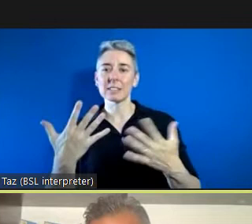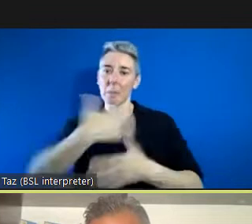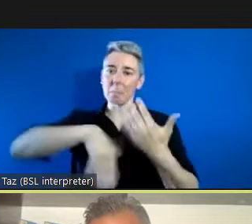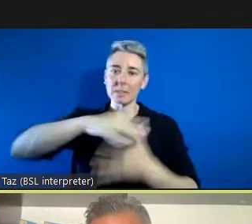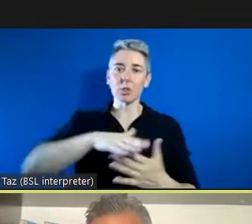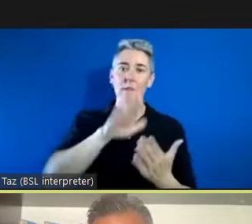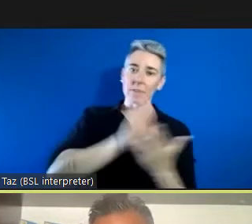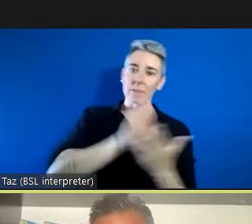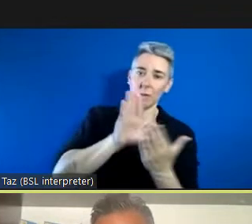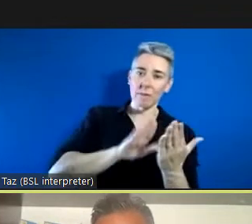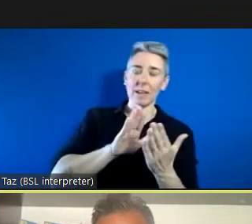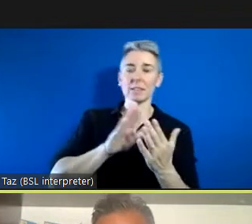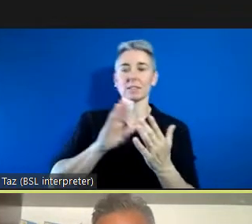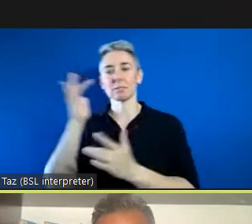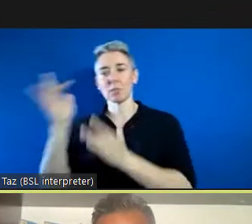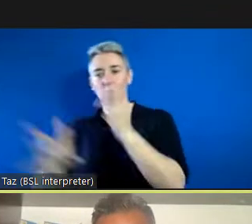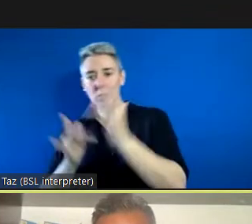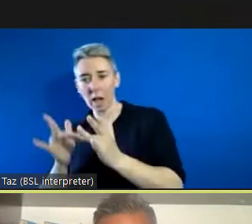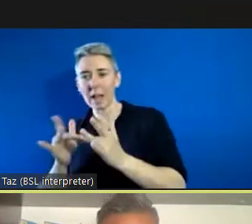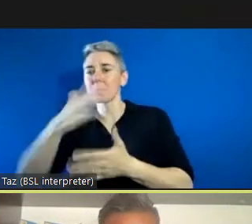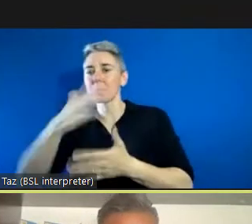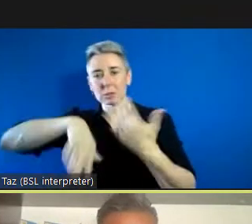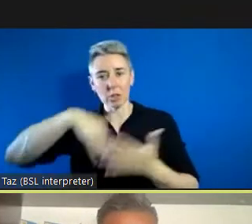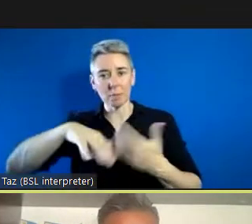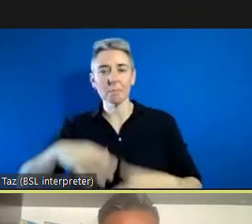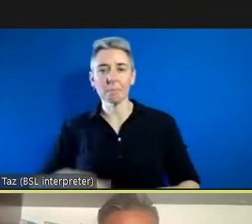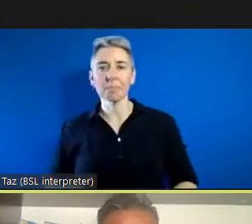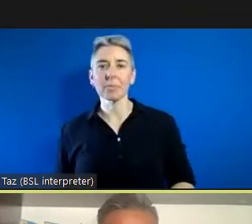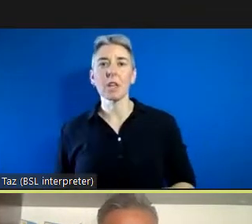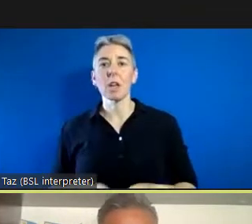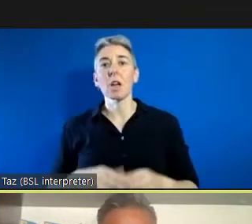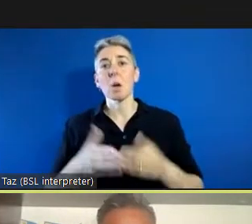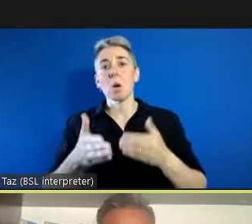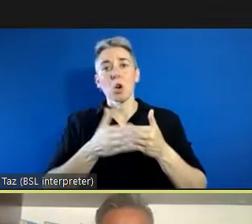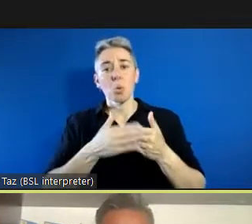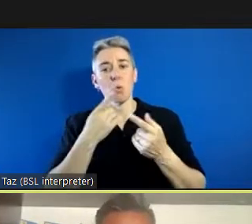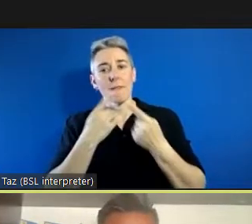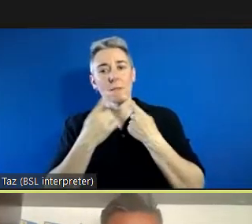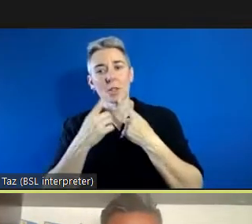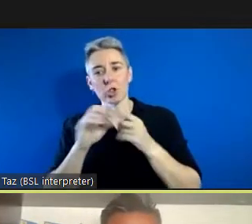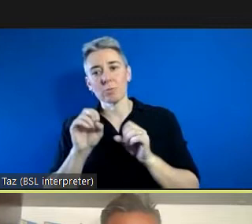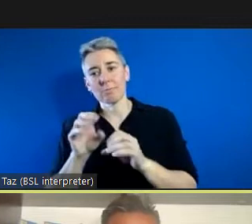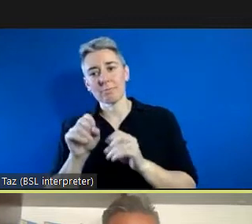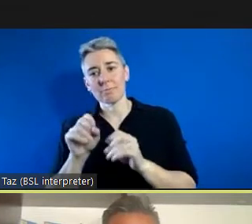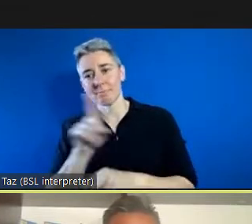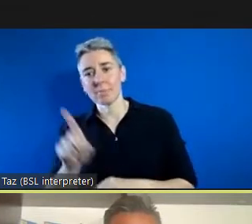of coming together. Over three weeks. There will be more information on that on my last two slides